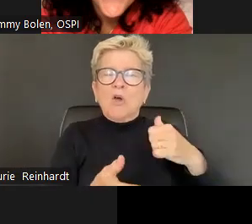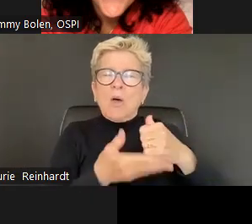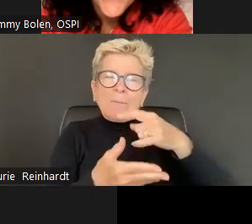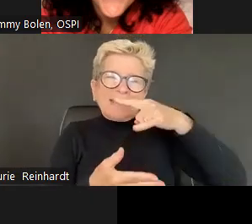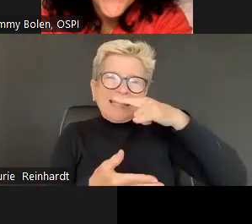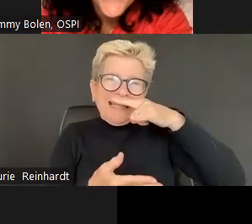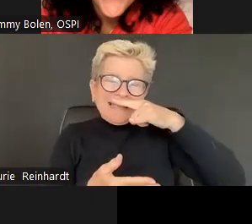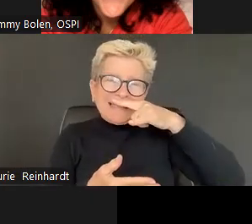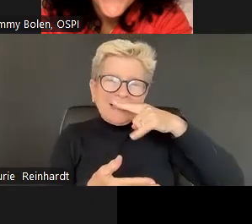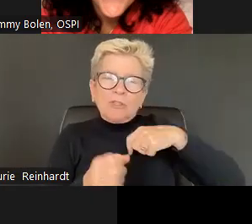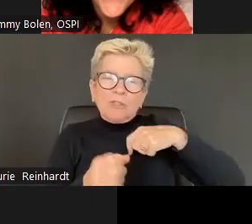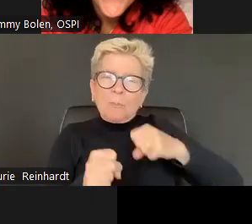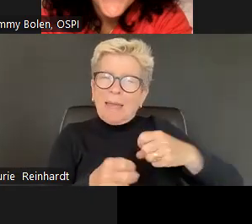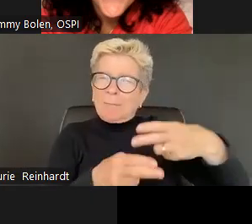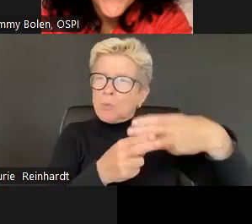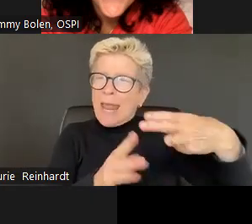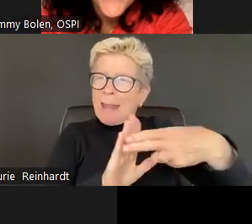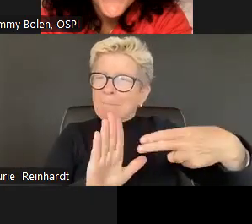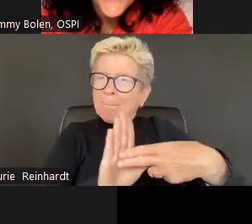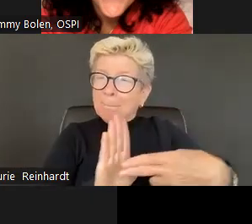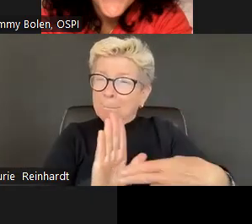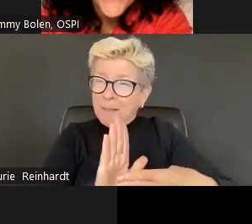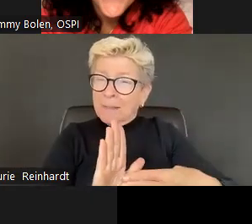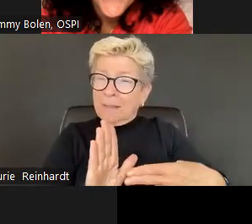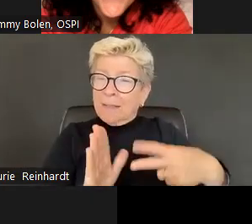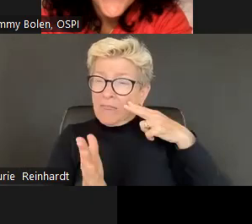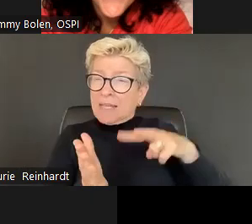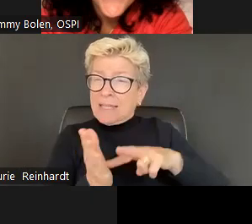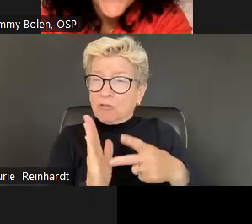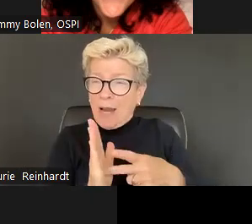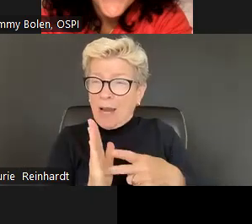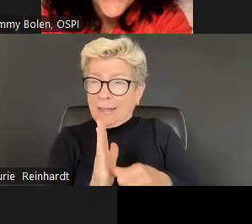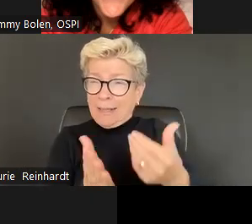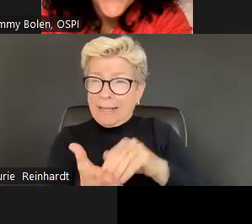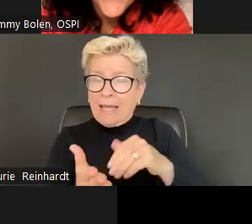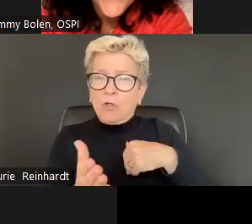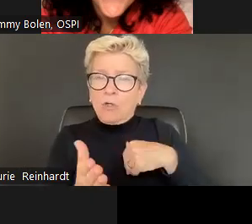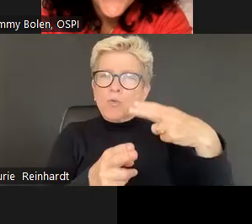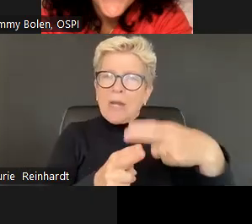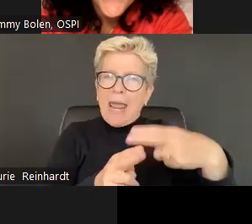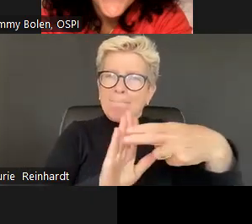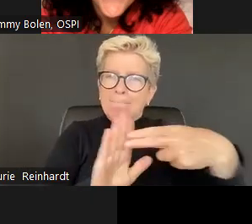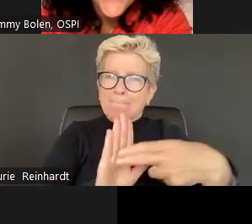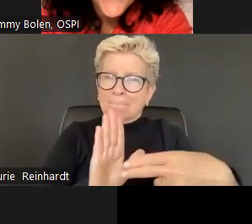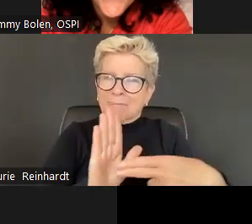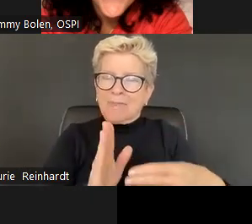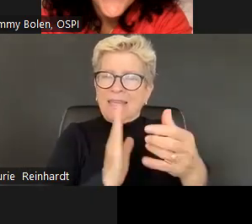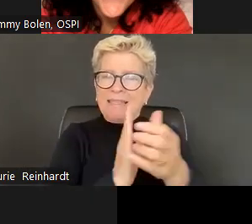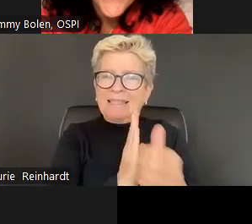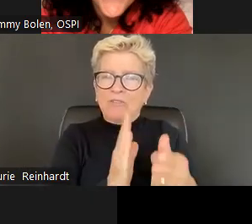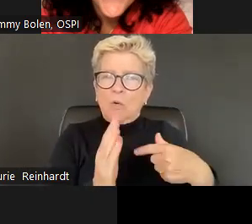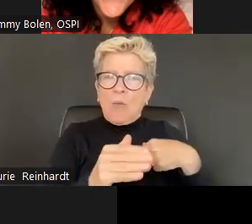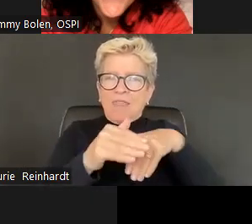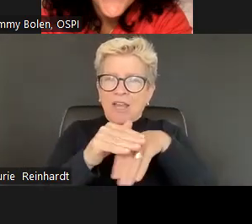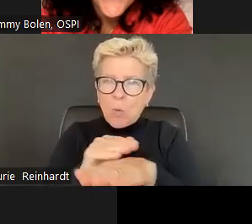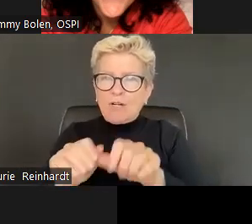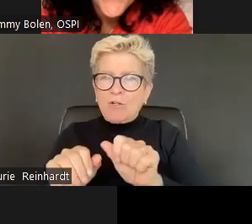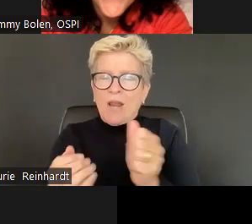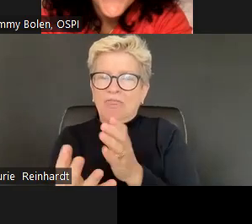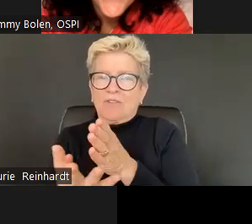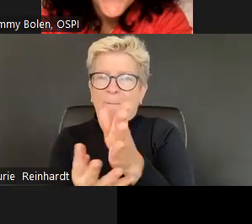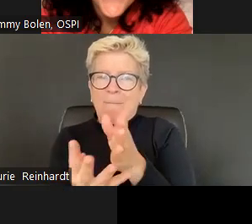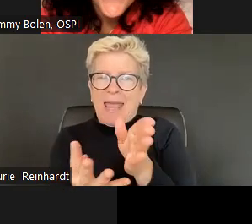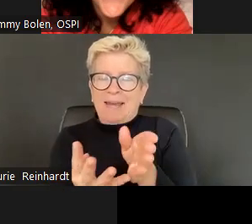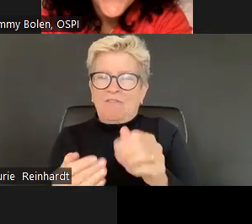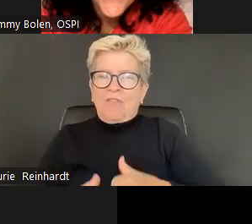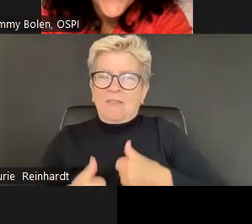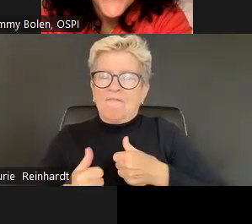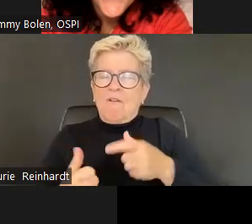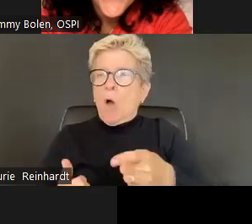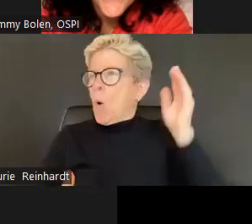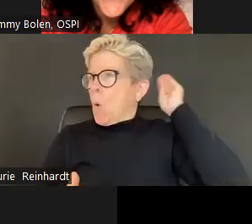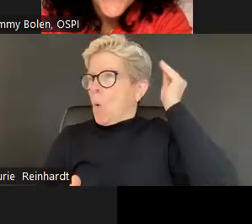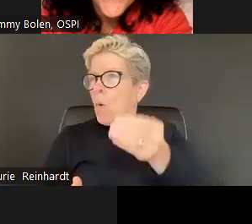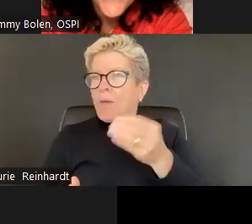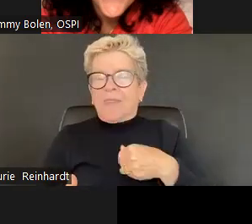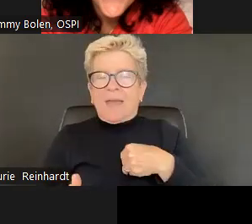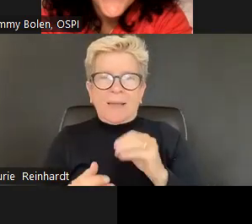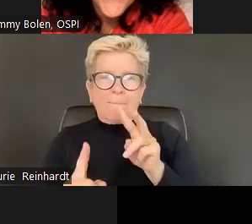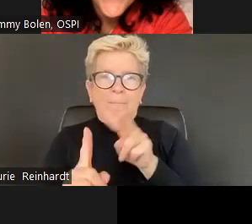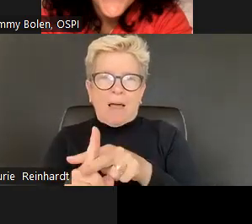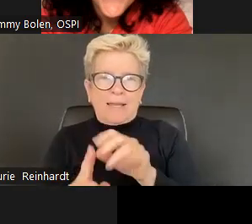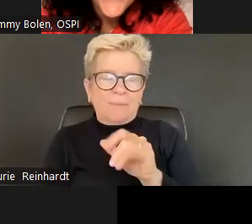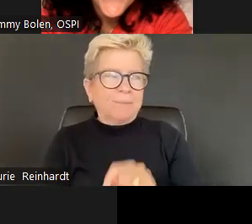But they go in and do so in slightly different ways, right? Because they have different variables, different processes to interact with.